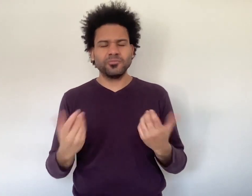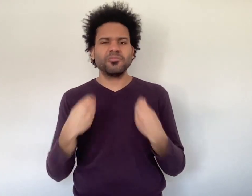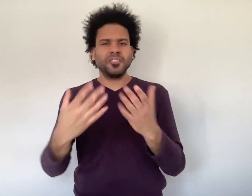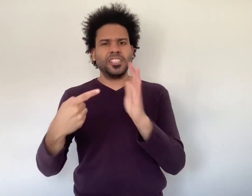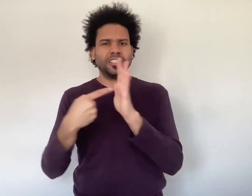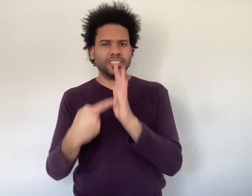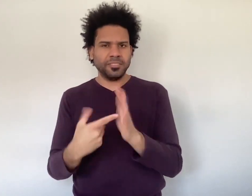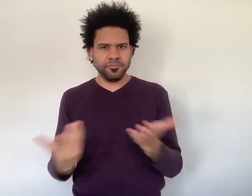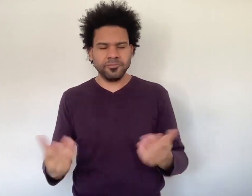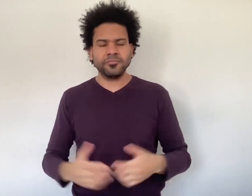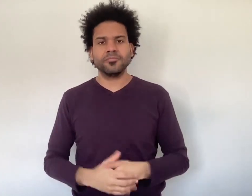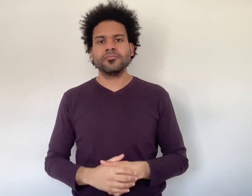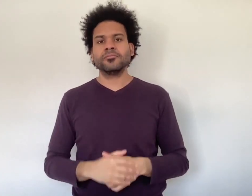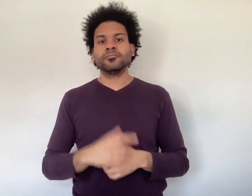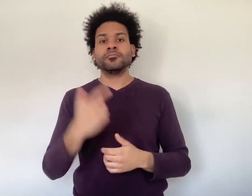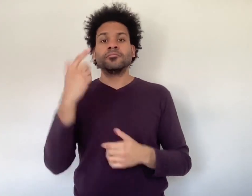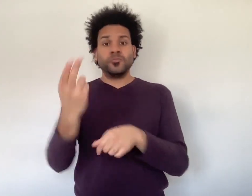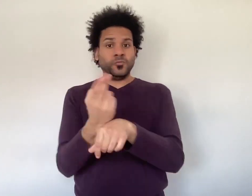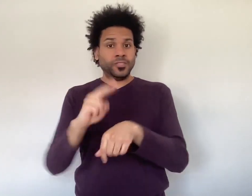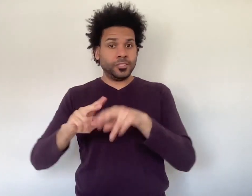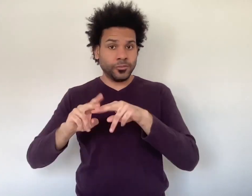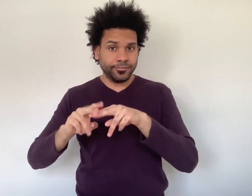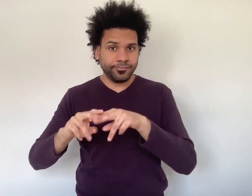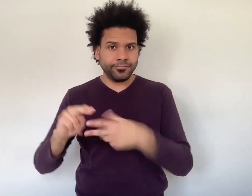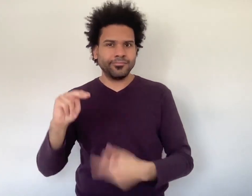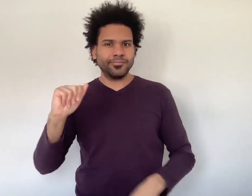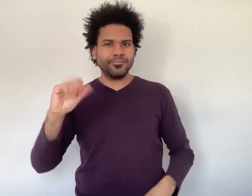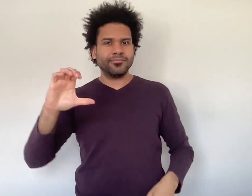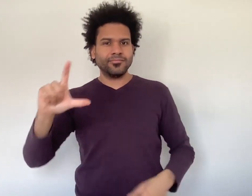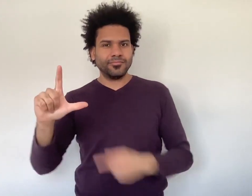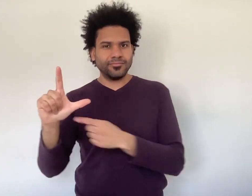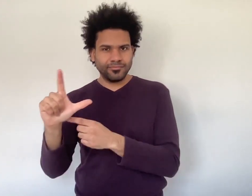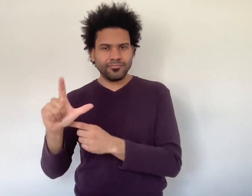One example, salt also known as sodium chloride (NaCl).